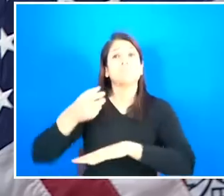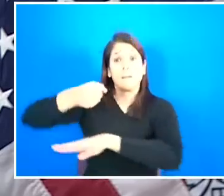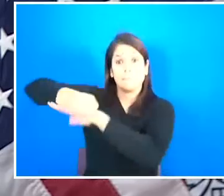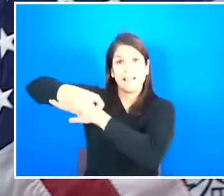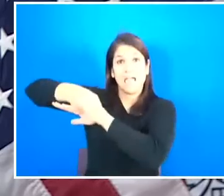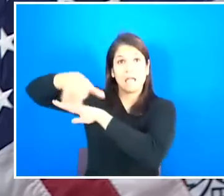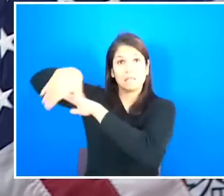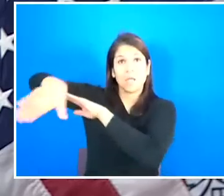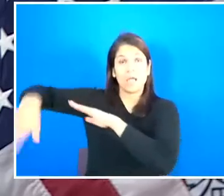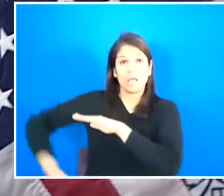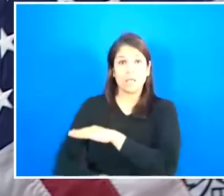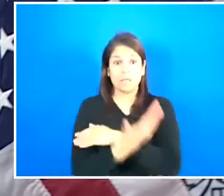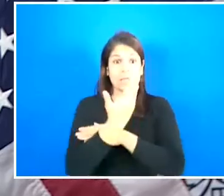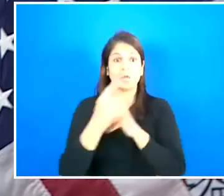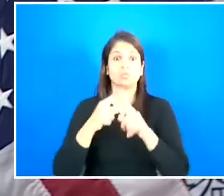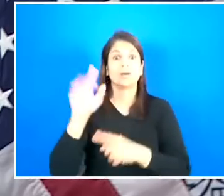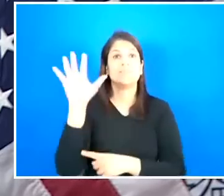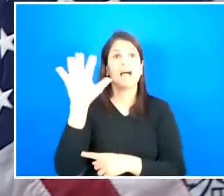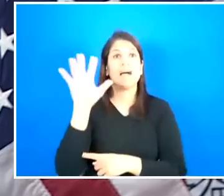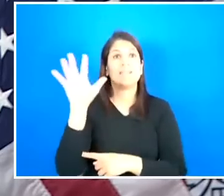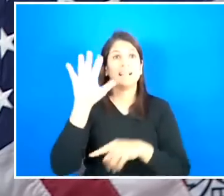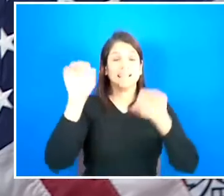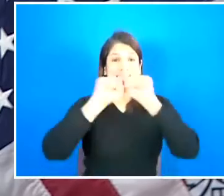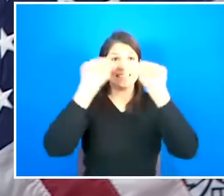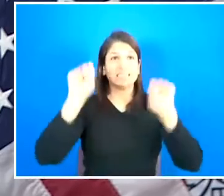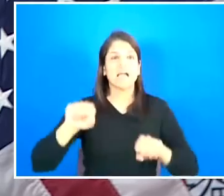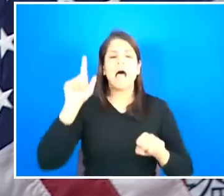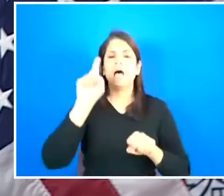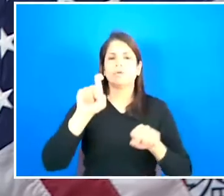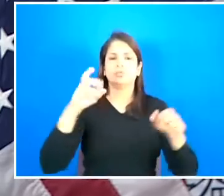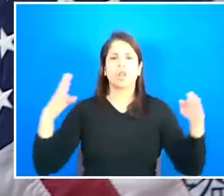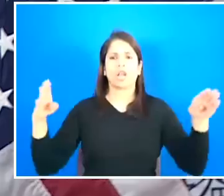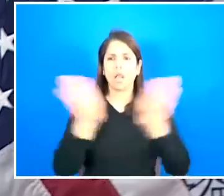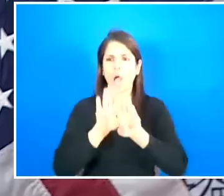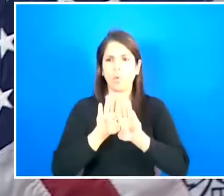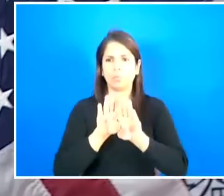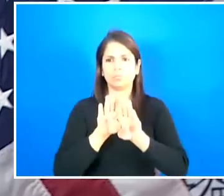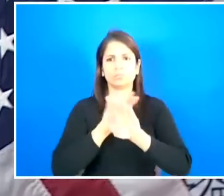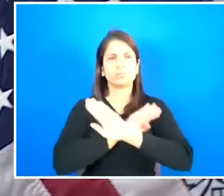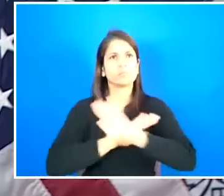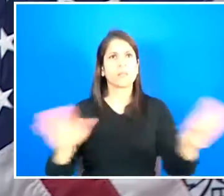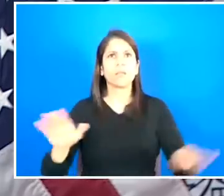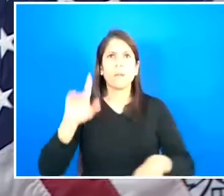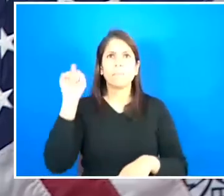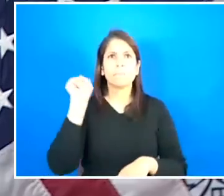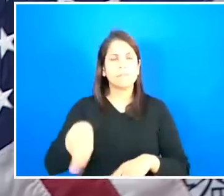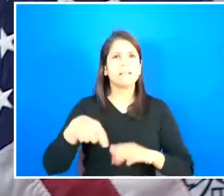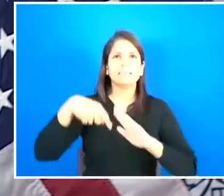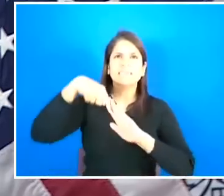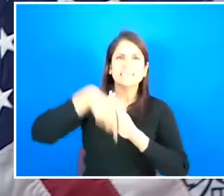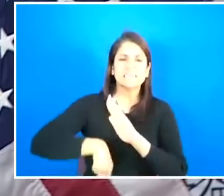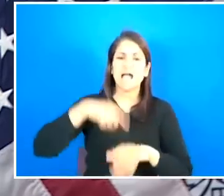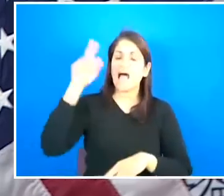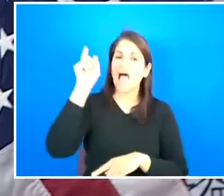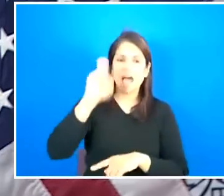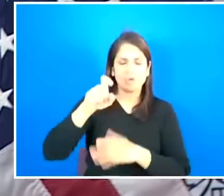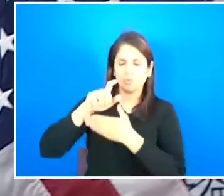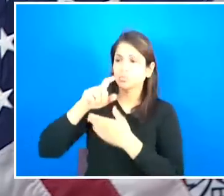00 A.M., CLOSE THOSE STATIONS. DEPE CLEAN THOSE STATIONS, WHICH ISGO ODOR F